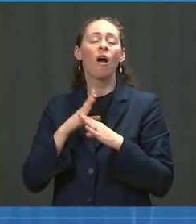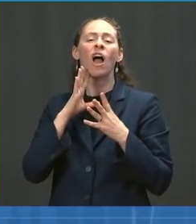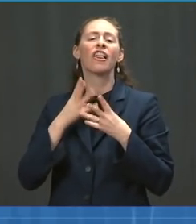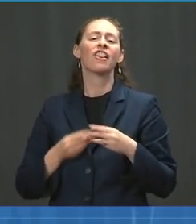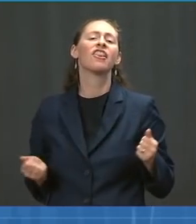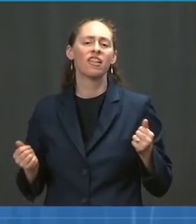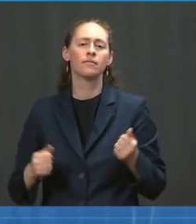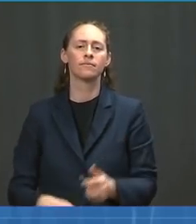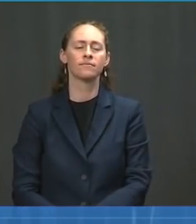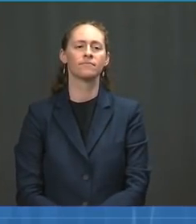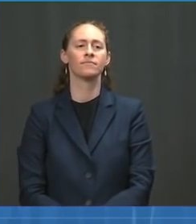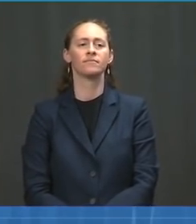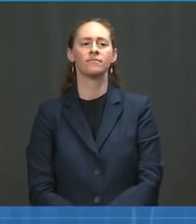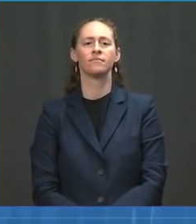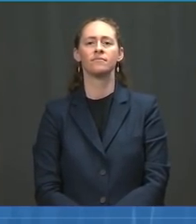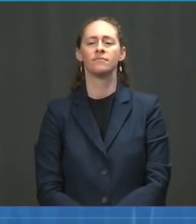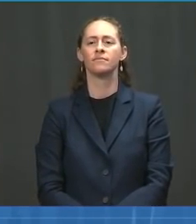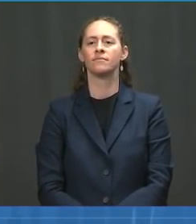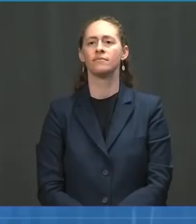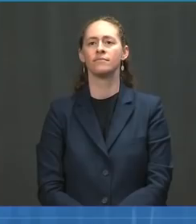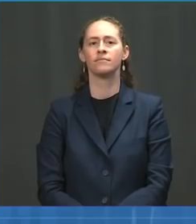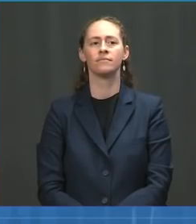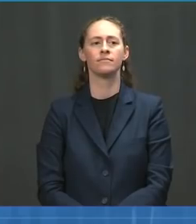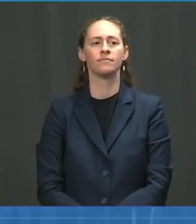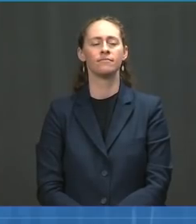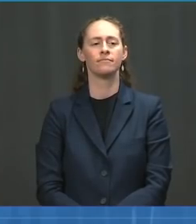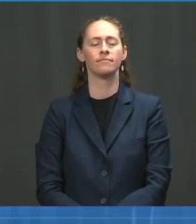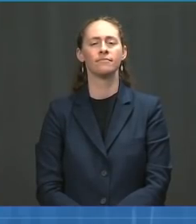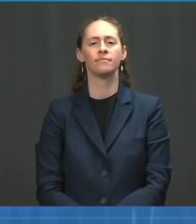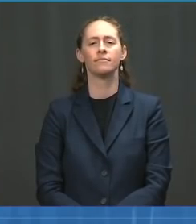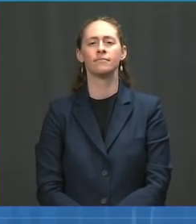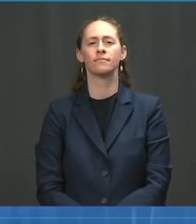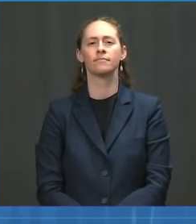Mr. Zients: Next question. Moderator: Let's go to Sharon LaFraniere at New York Times.